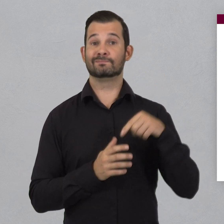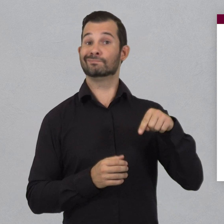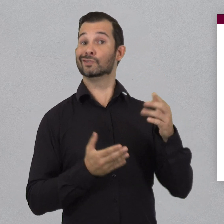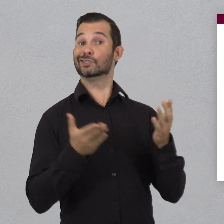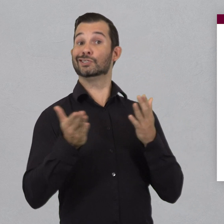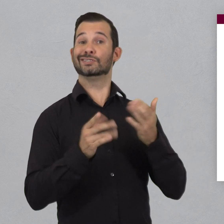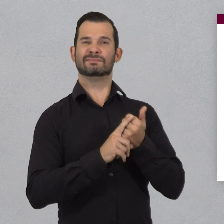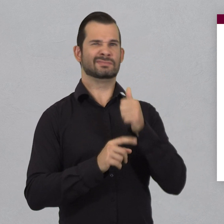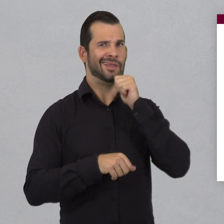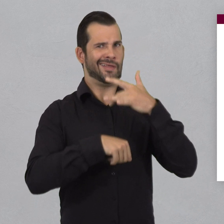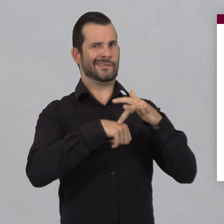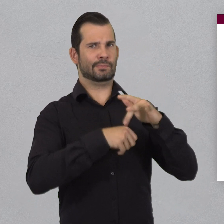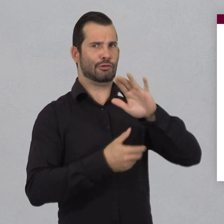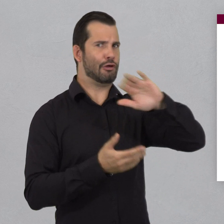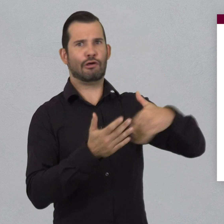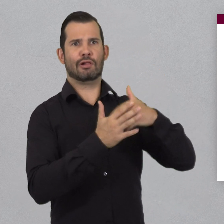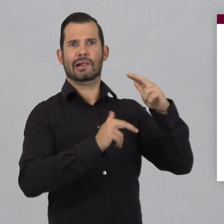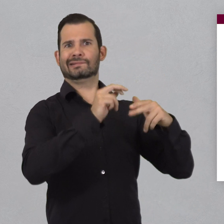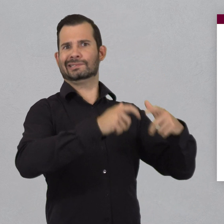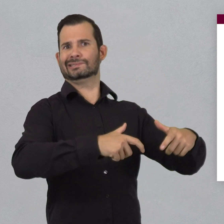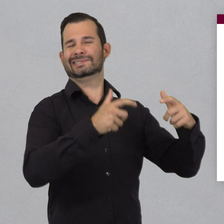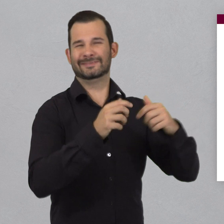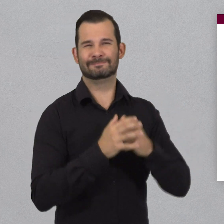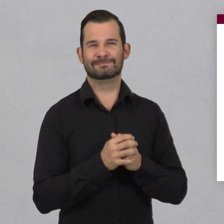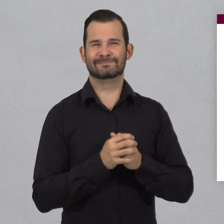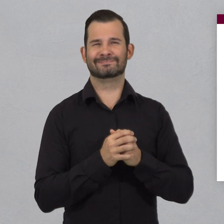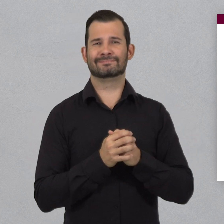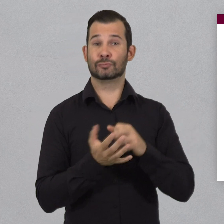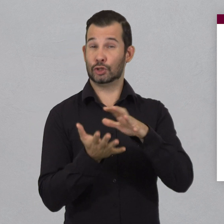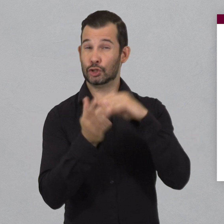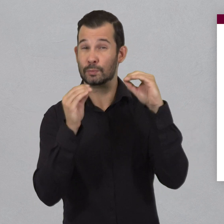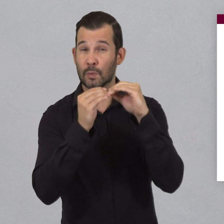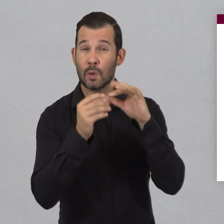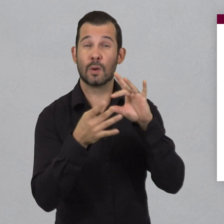This service isn’t available in all facilities. To learn more about the